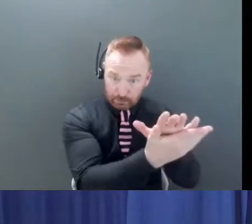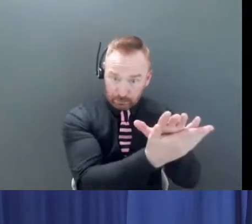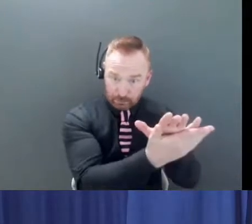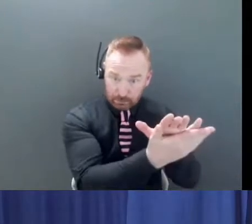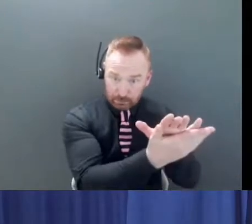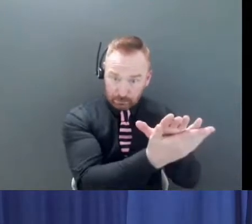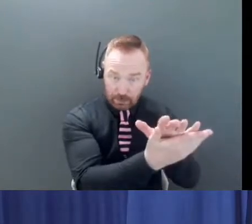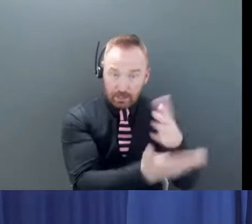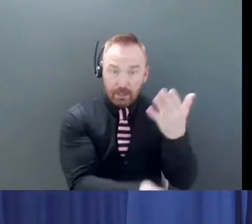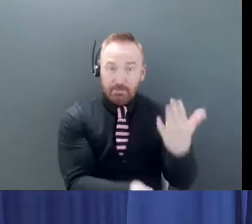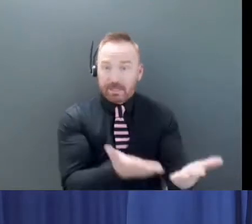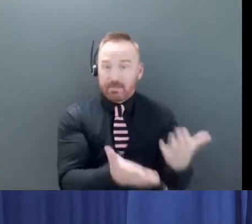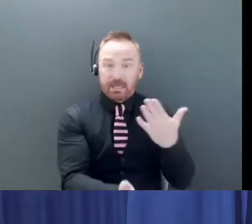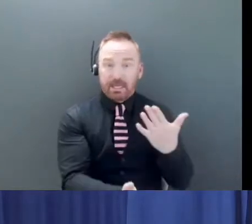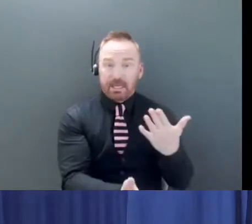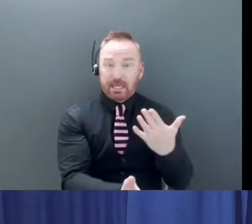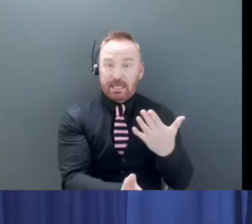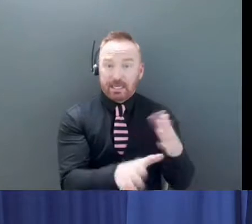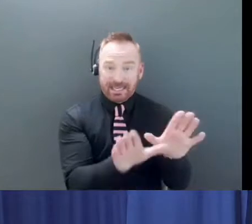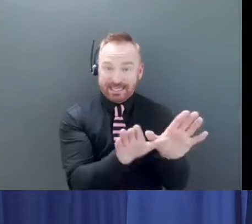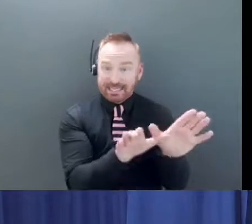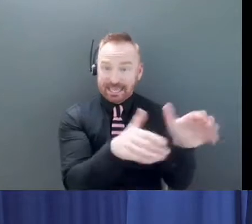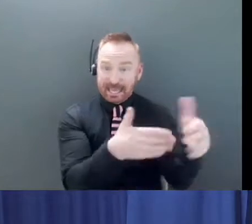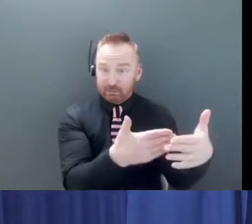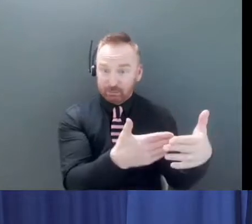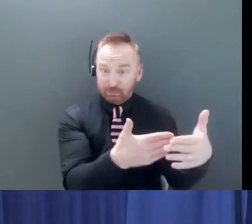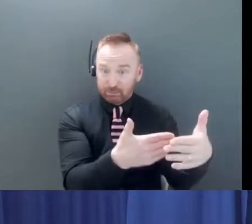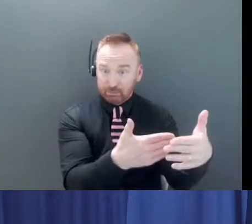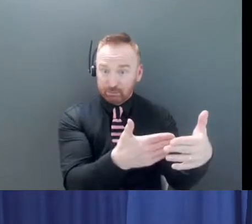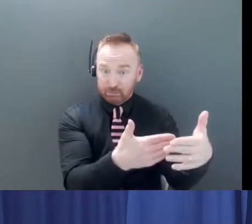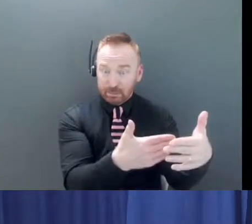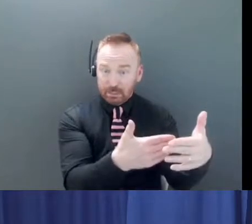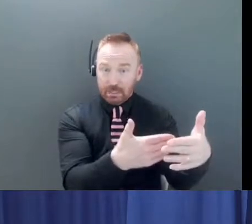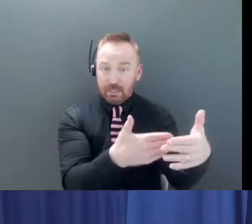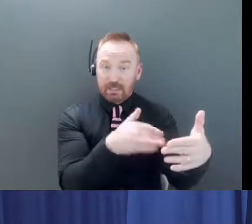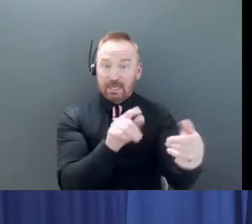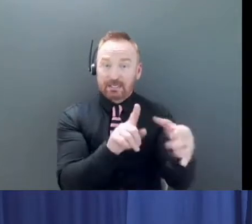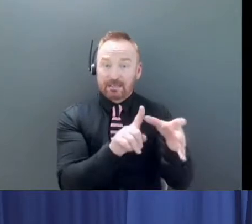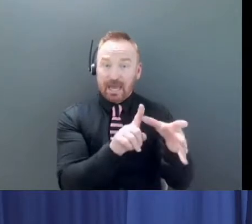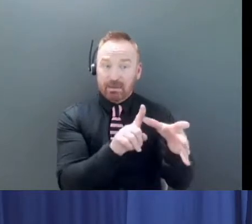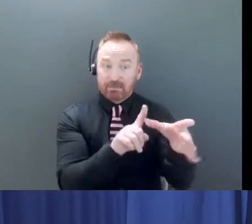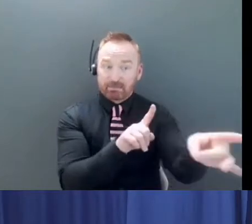classroom. What happens if there's transmission within either the